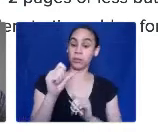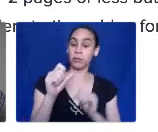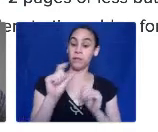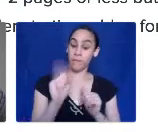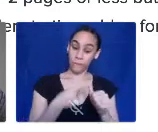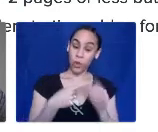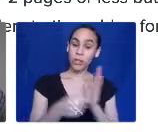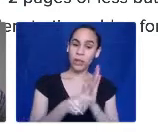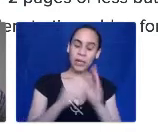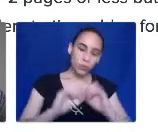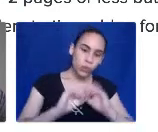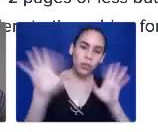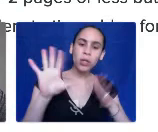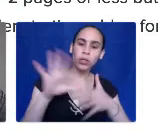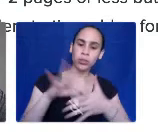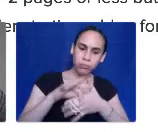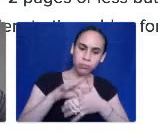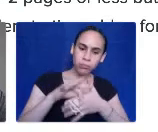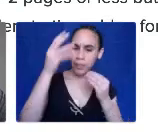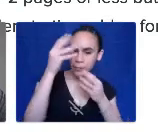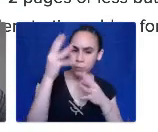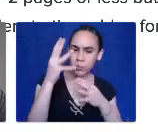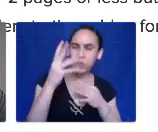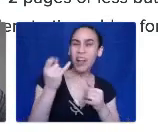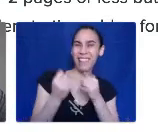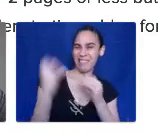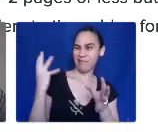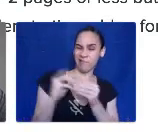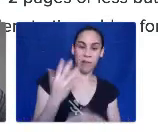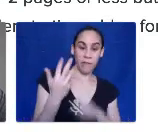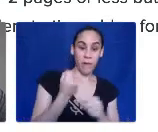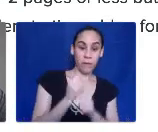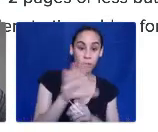um content really the last five years of your career is really what really matters in the last